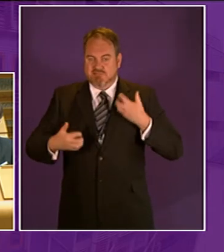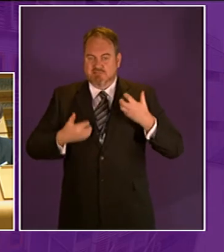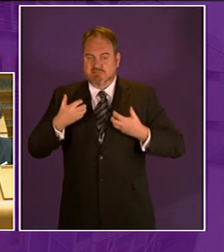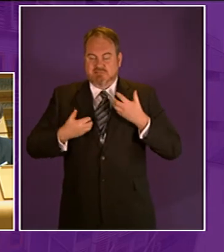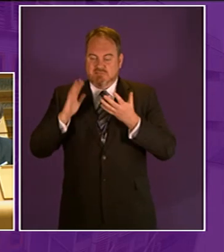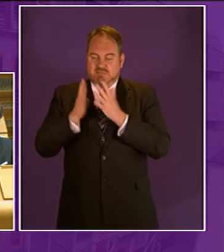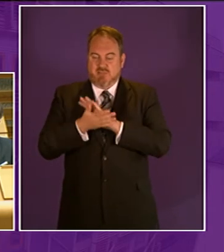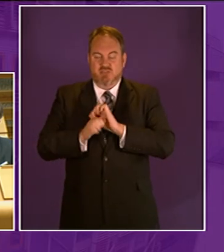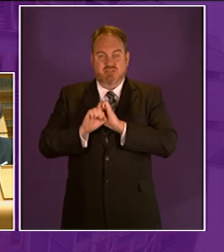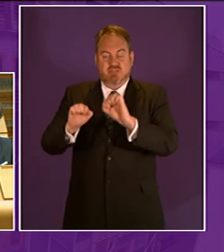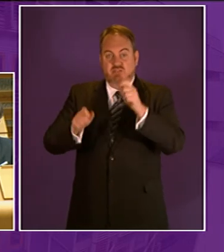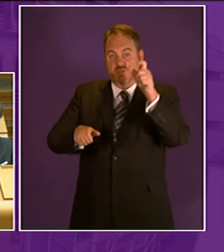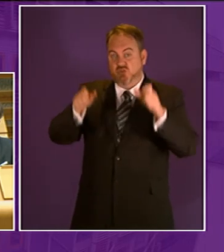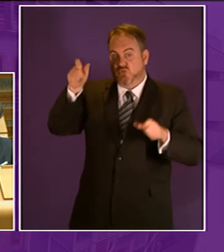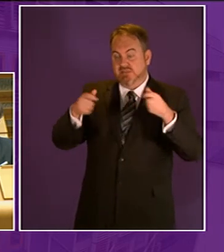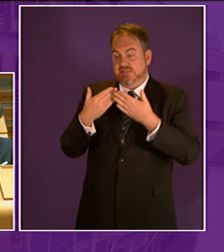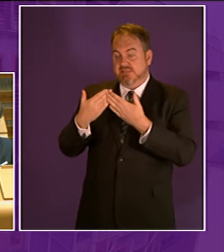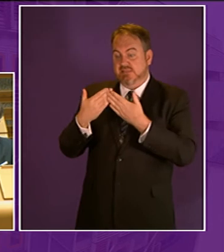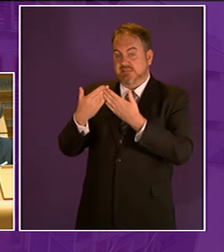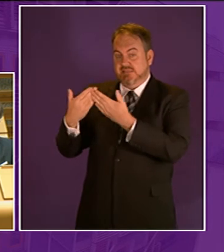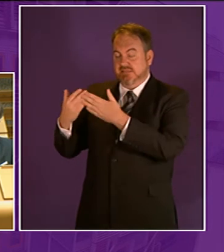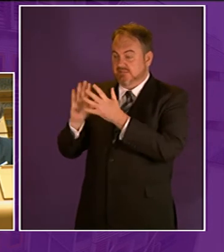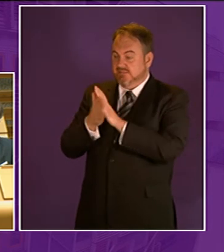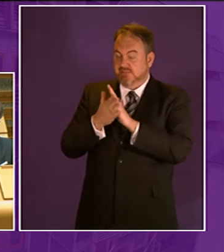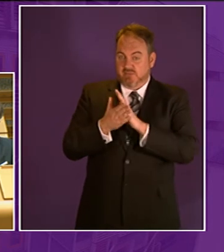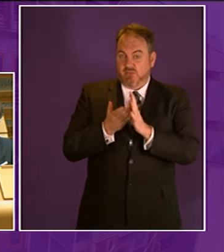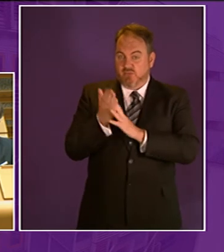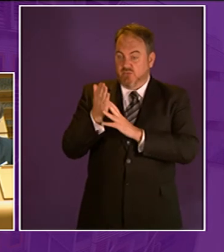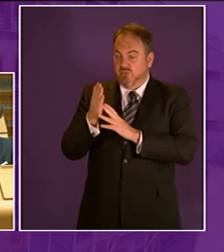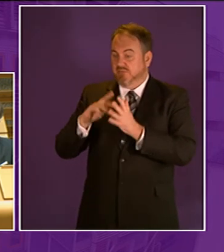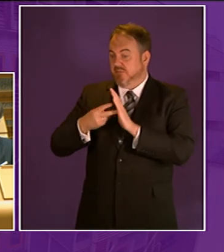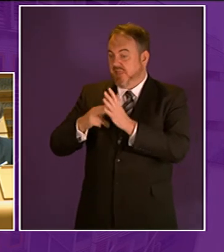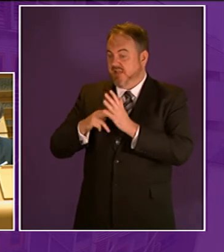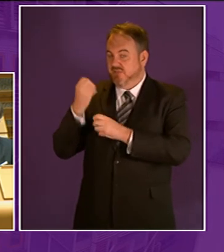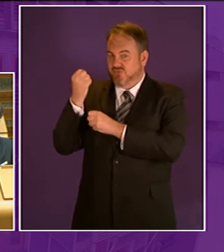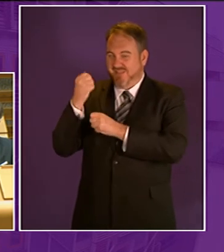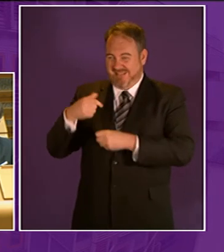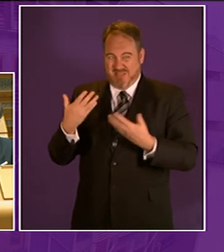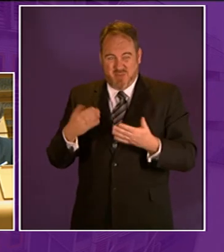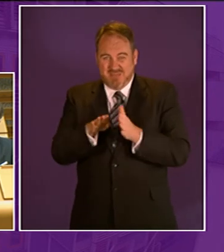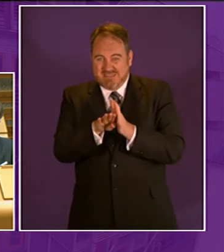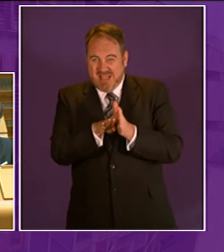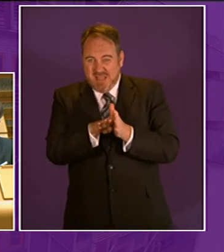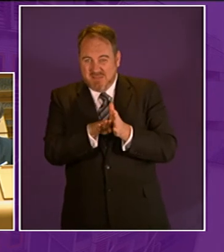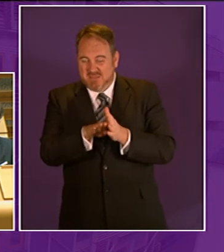studies, for exactly the reasons that the cabinet secretary set out, especially at this crucial time of exams.